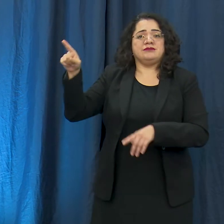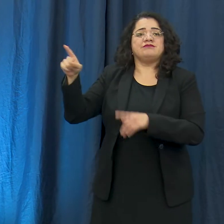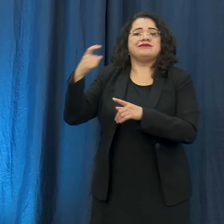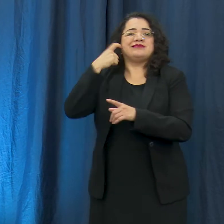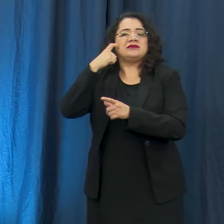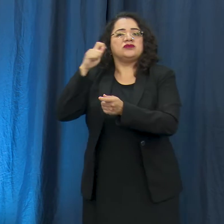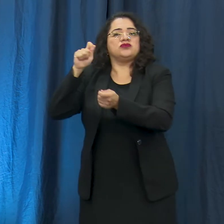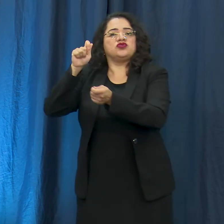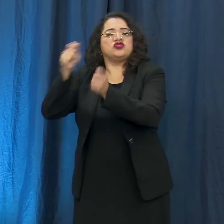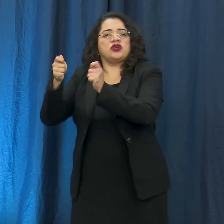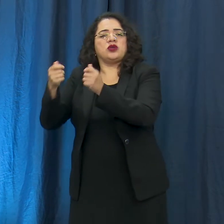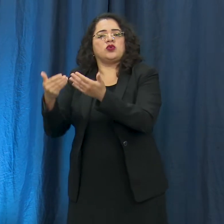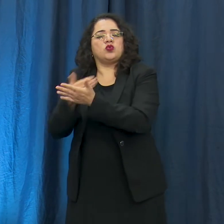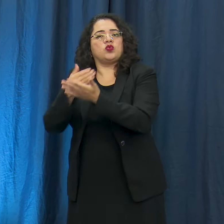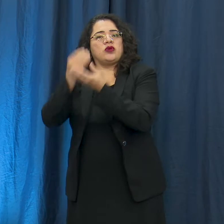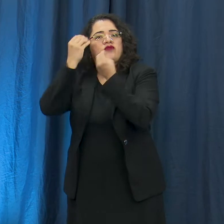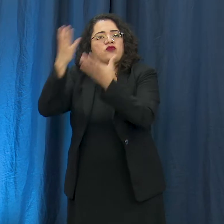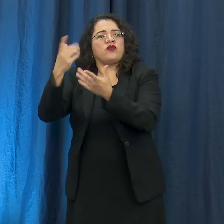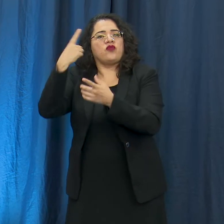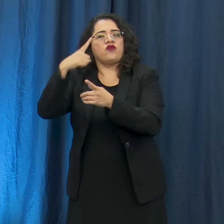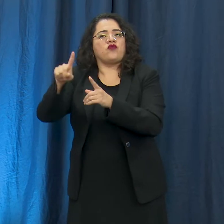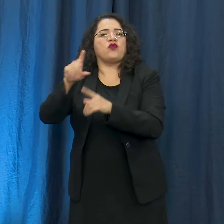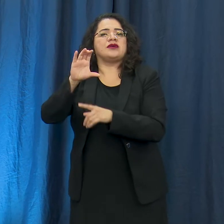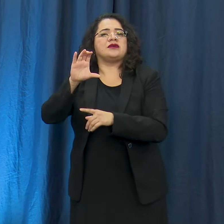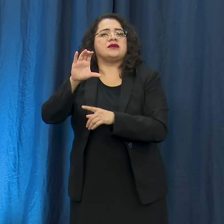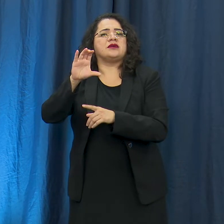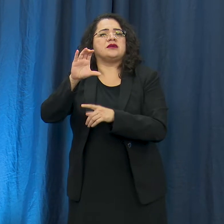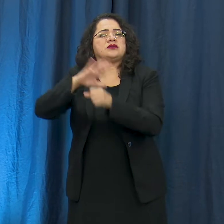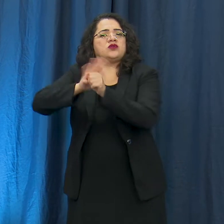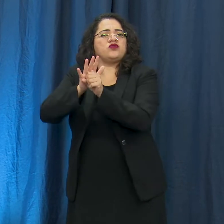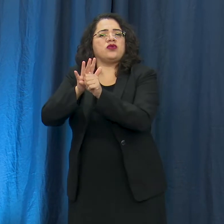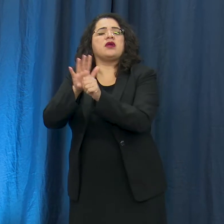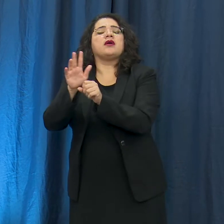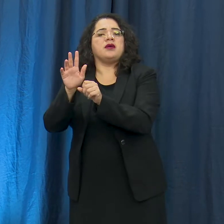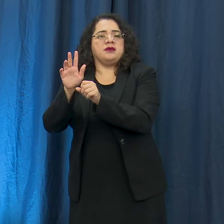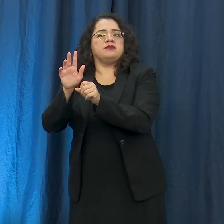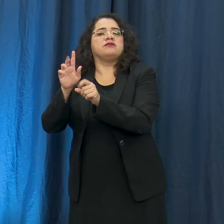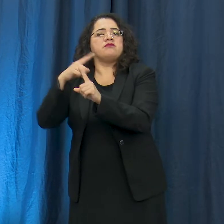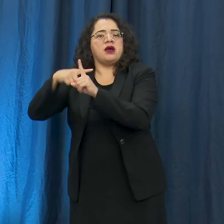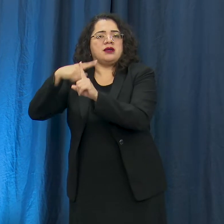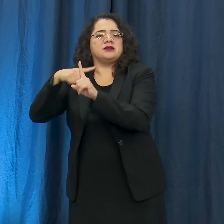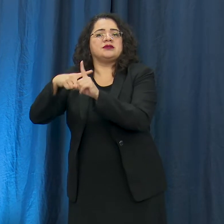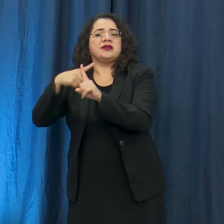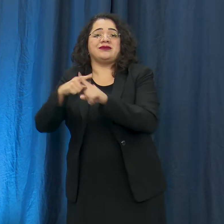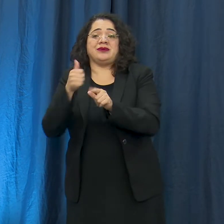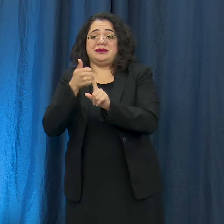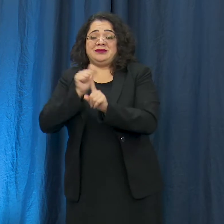individuals who are isolating and who are exposed and quarantine at home. This